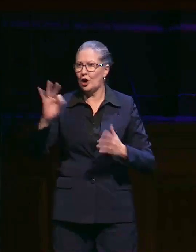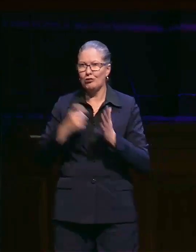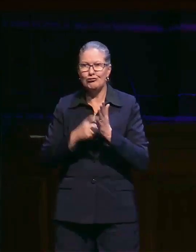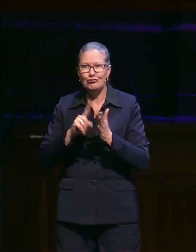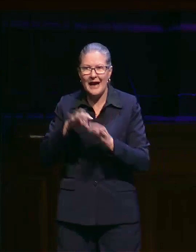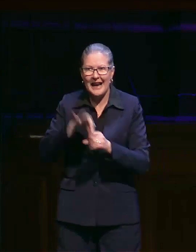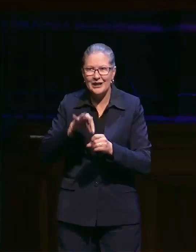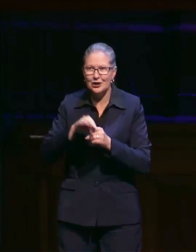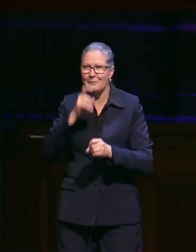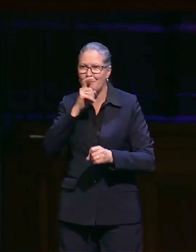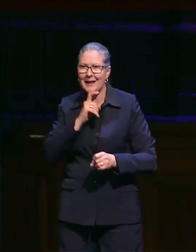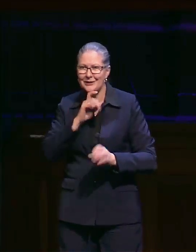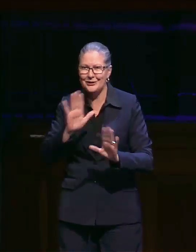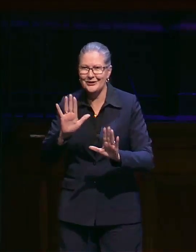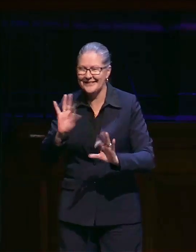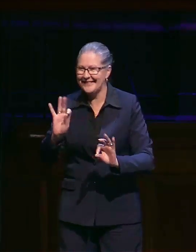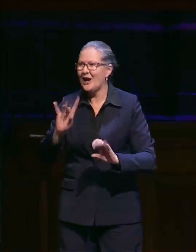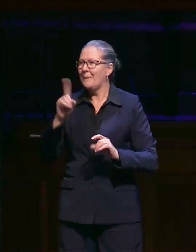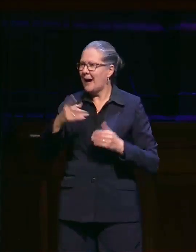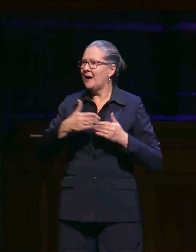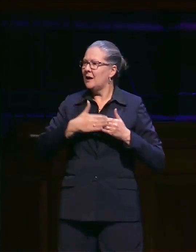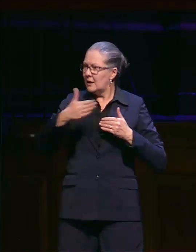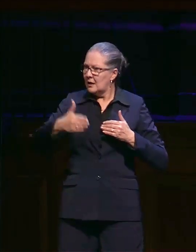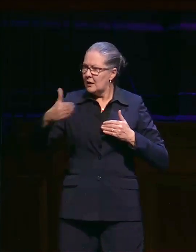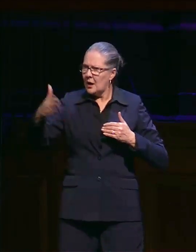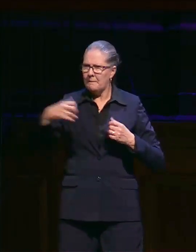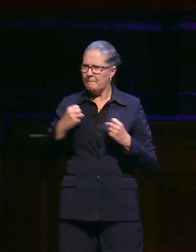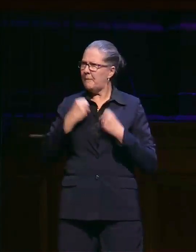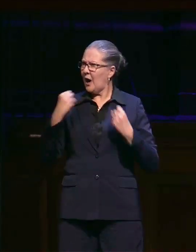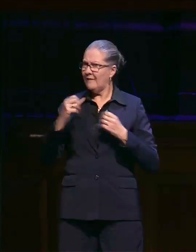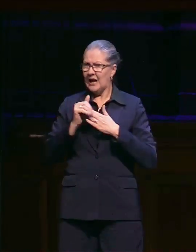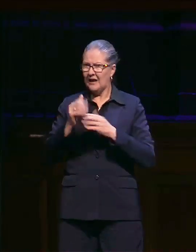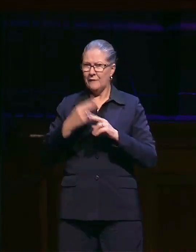investment is a powerful lever for change but it is only just one after all